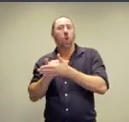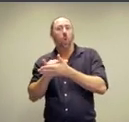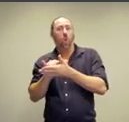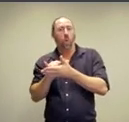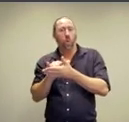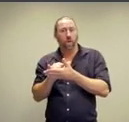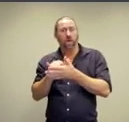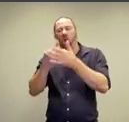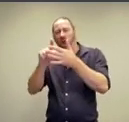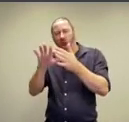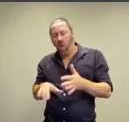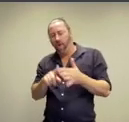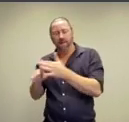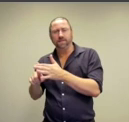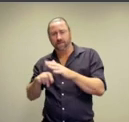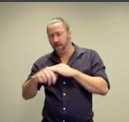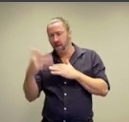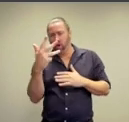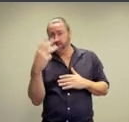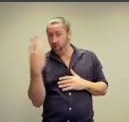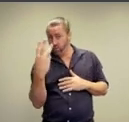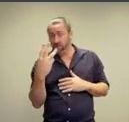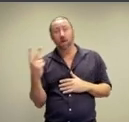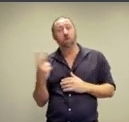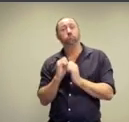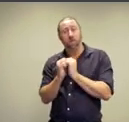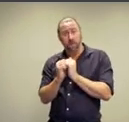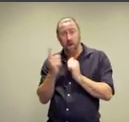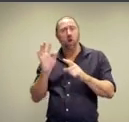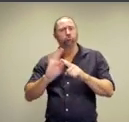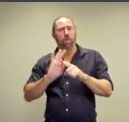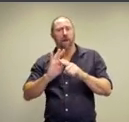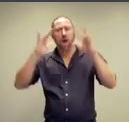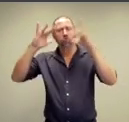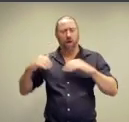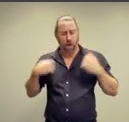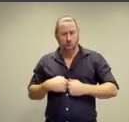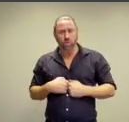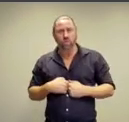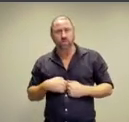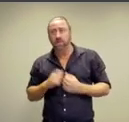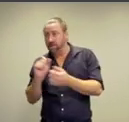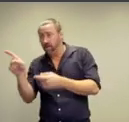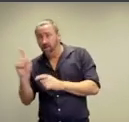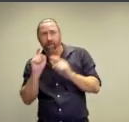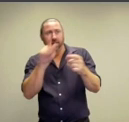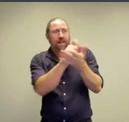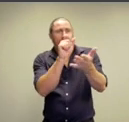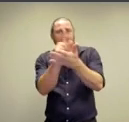York's lower east side in 1913. The brothers originally made rubber raincoats which were sold by